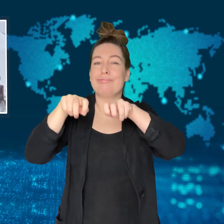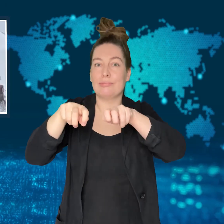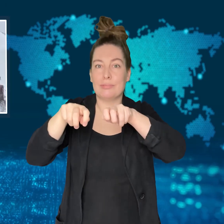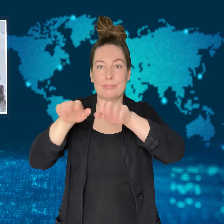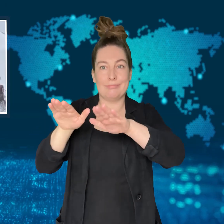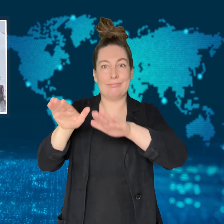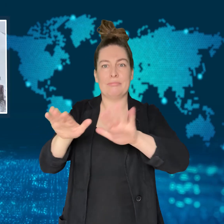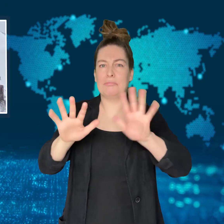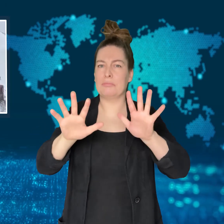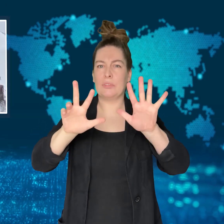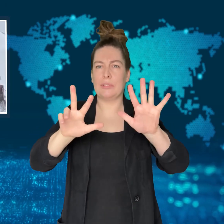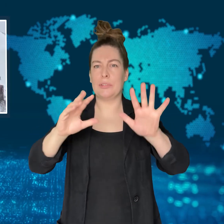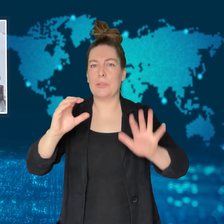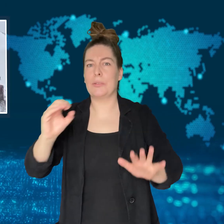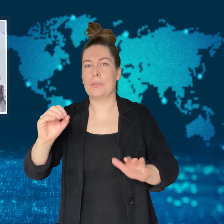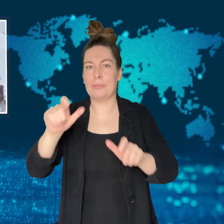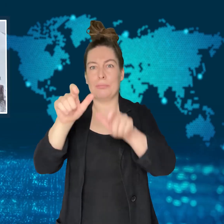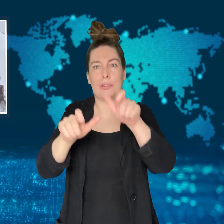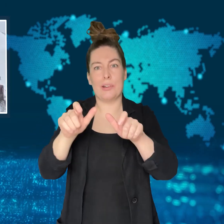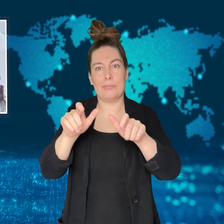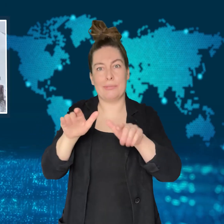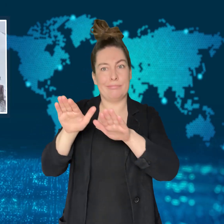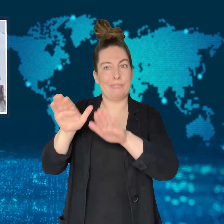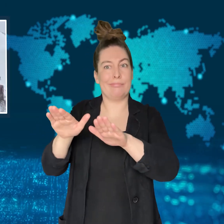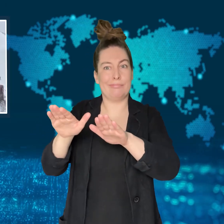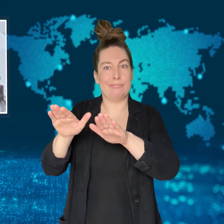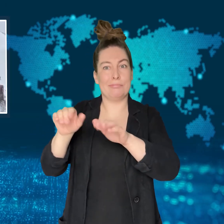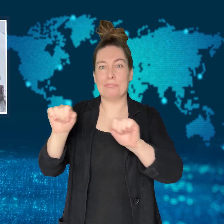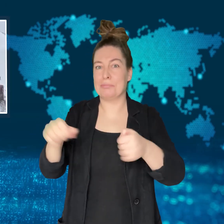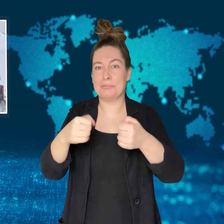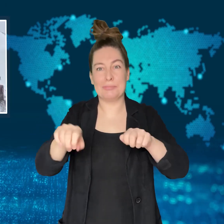help rescue people who were trapped,